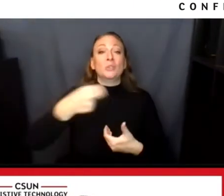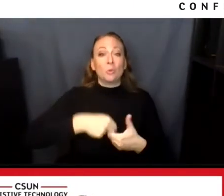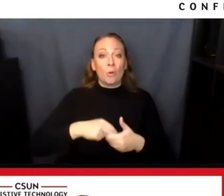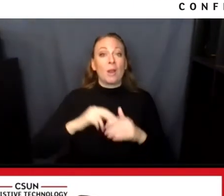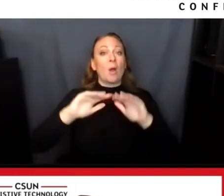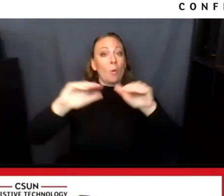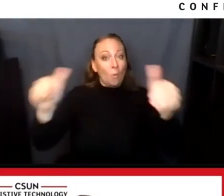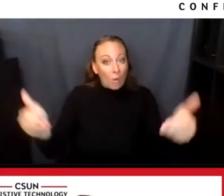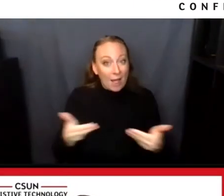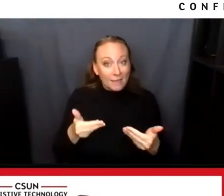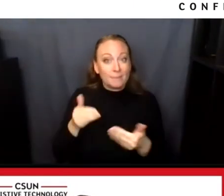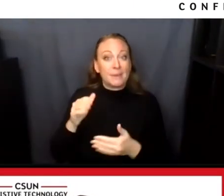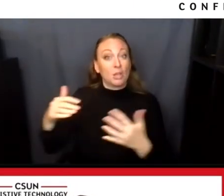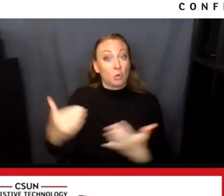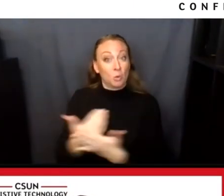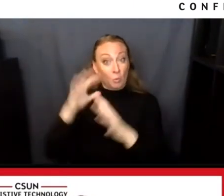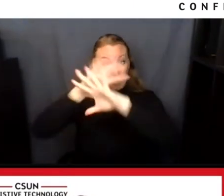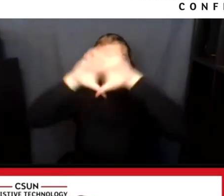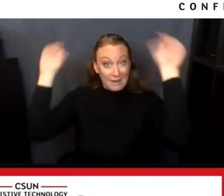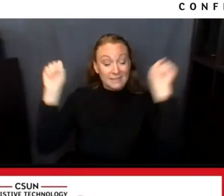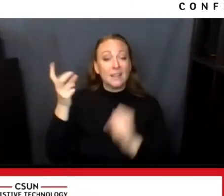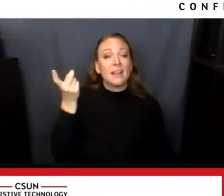our new President, Dr. Erika Beck.